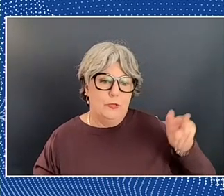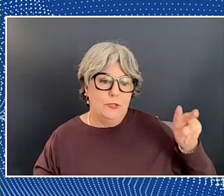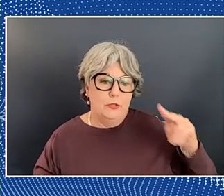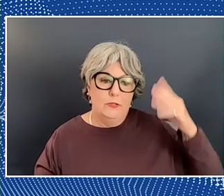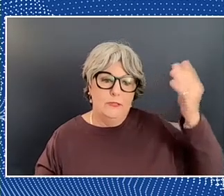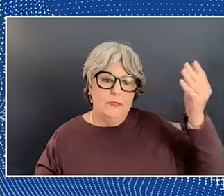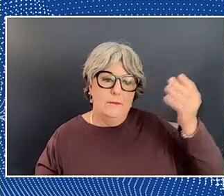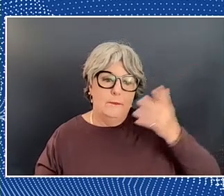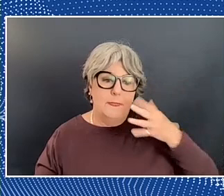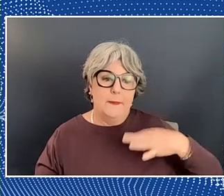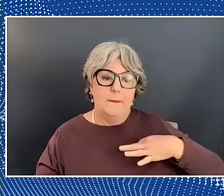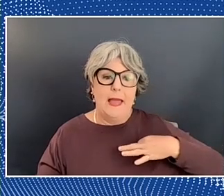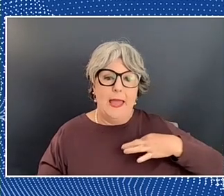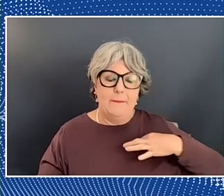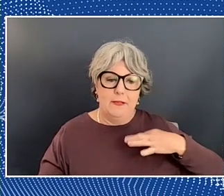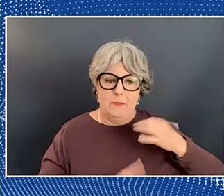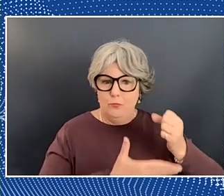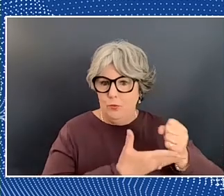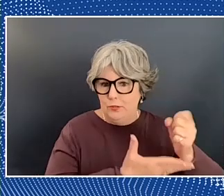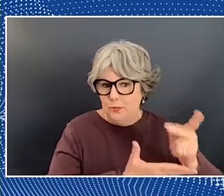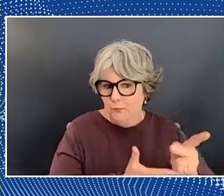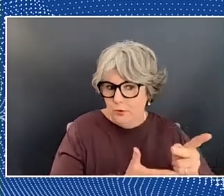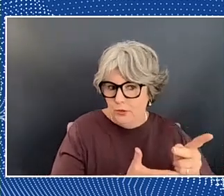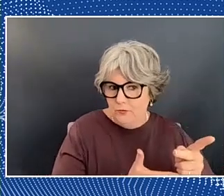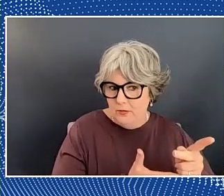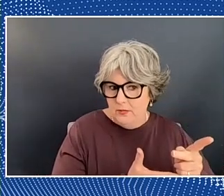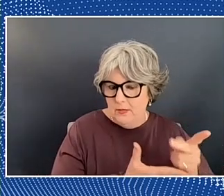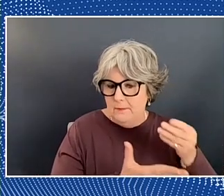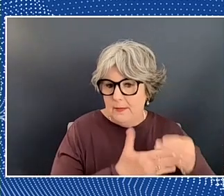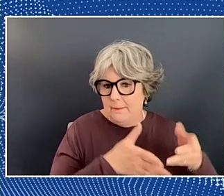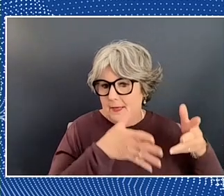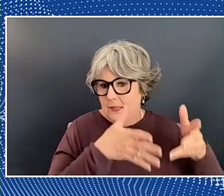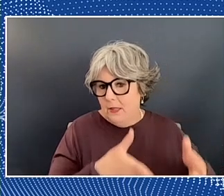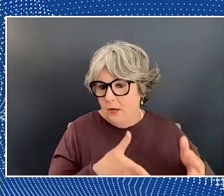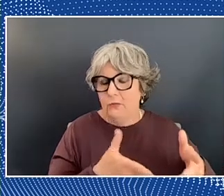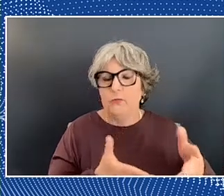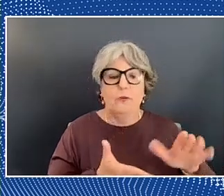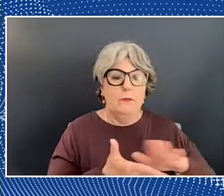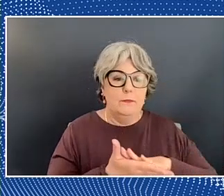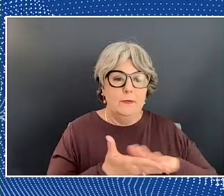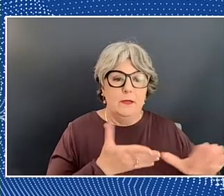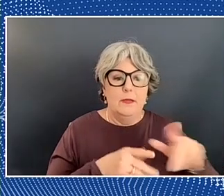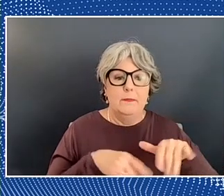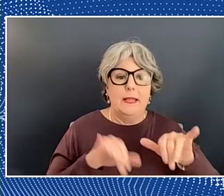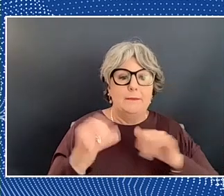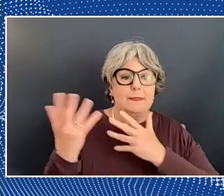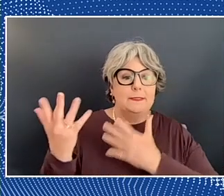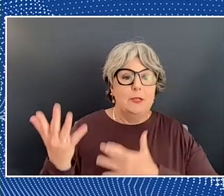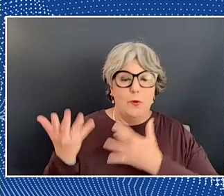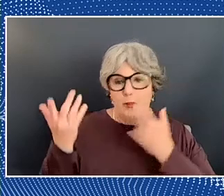my application was approved and my remaining loans will be gone, although I'm still waiting for that to happen.